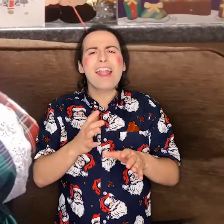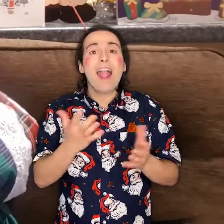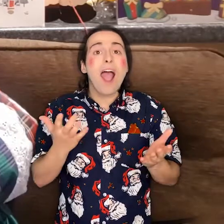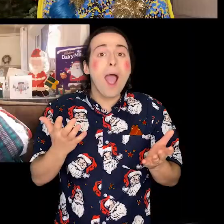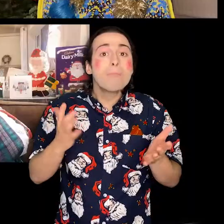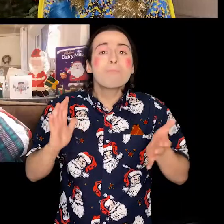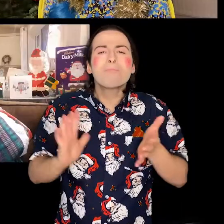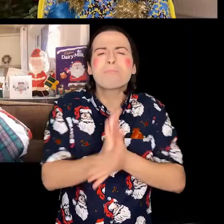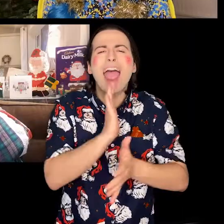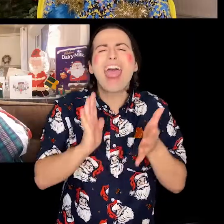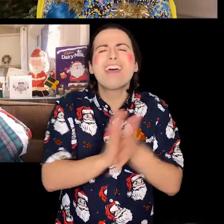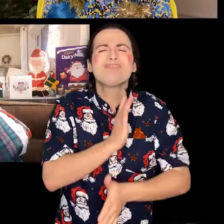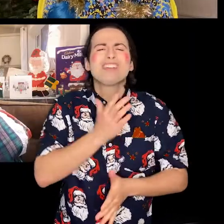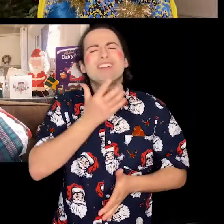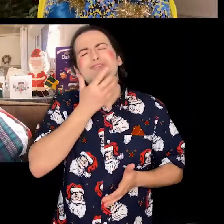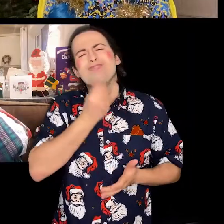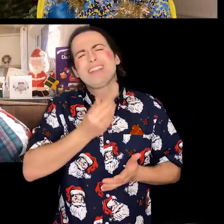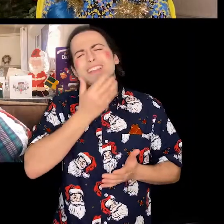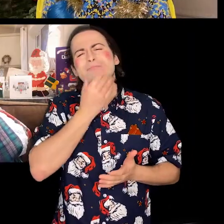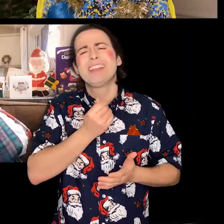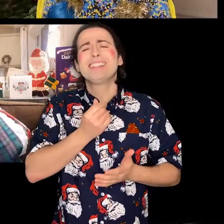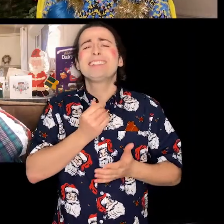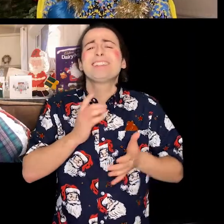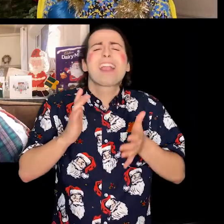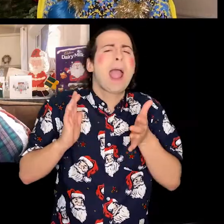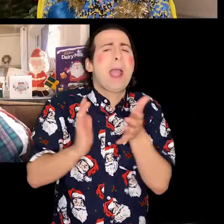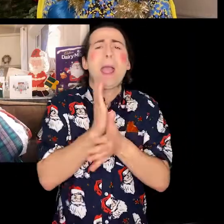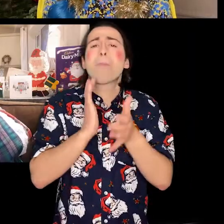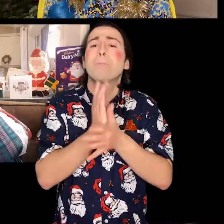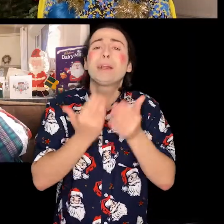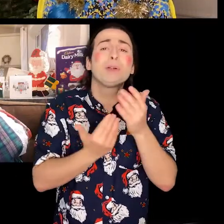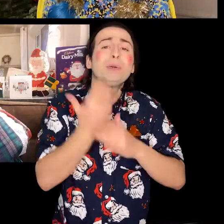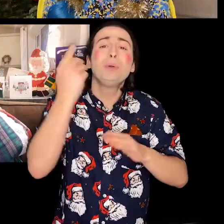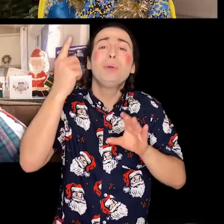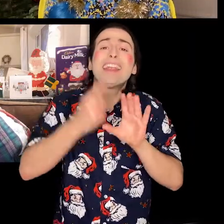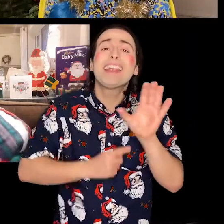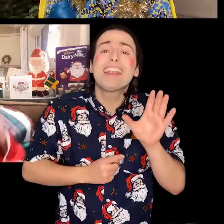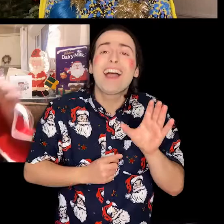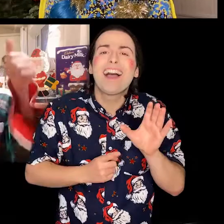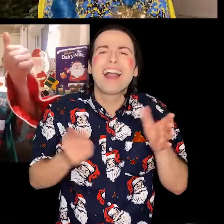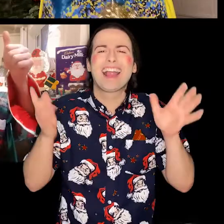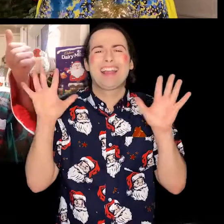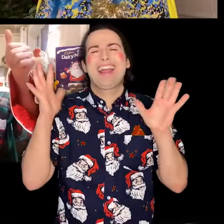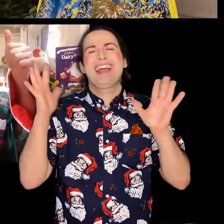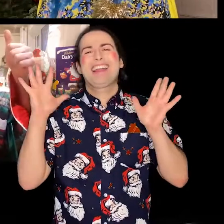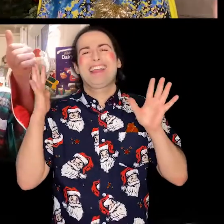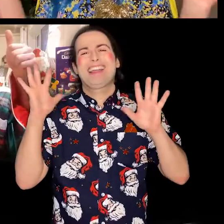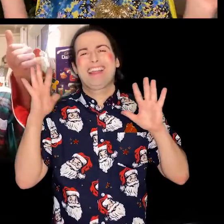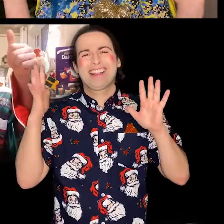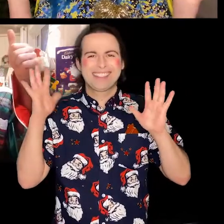All - Have a very Merry Christmas and a happy Hogmanay!!!